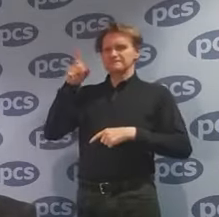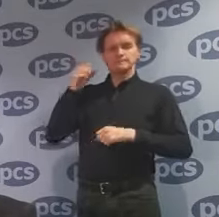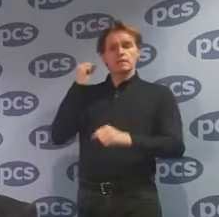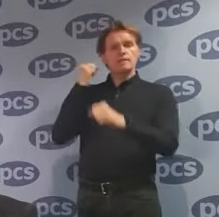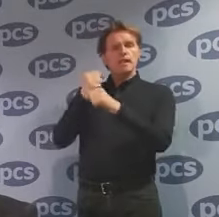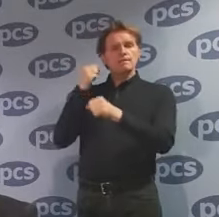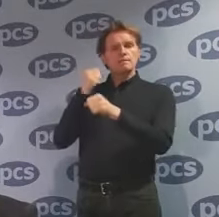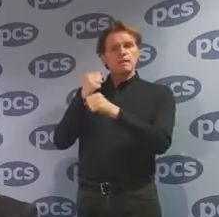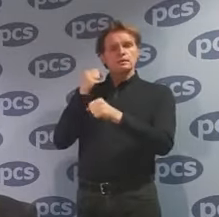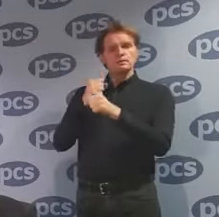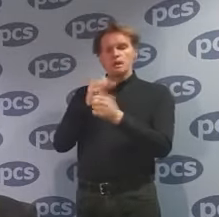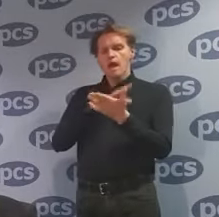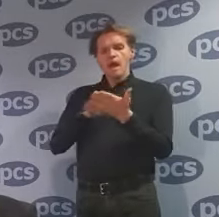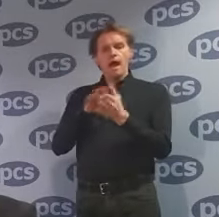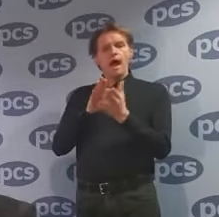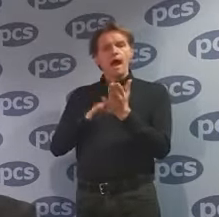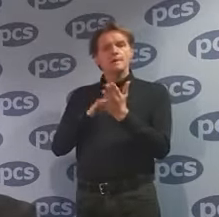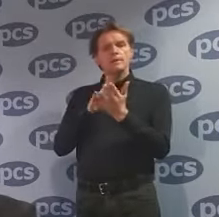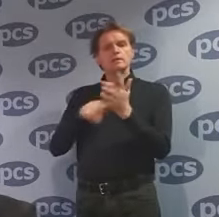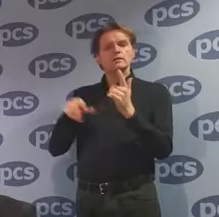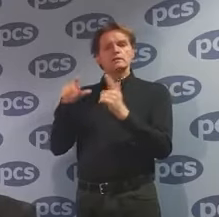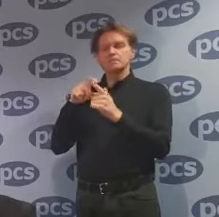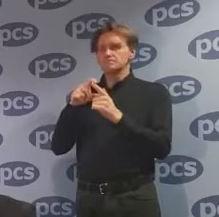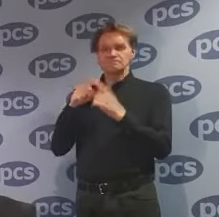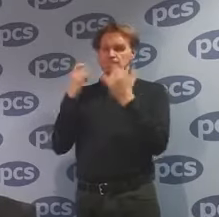money into the public sector and the civil and public service that we depend